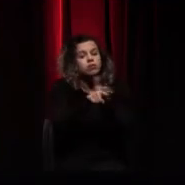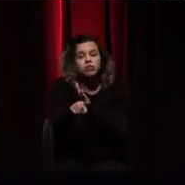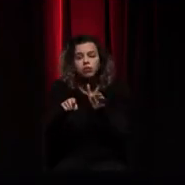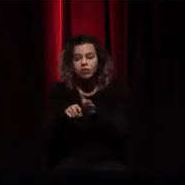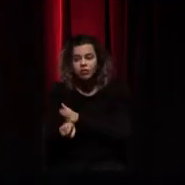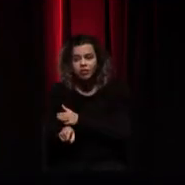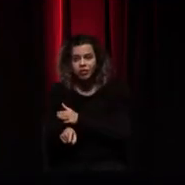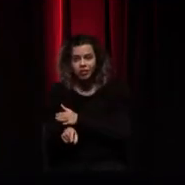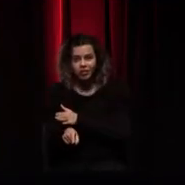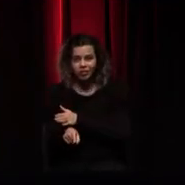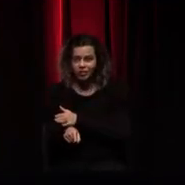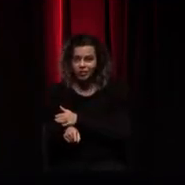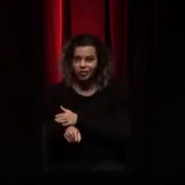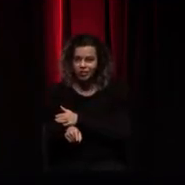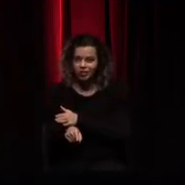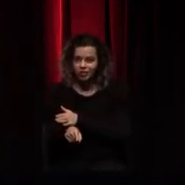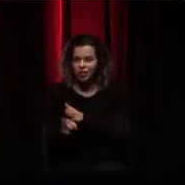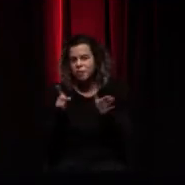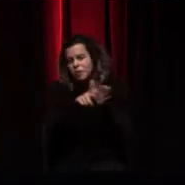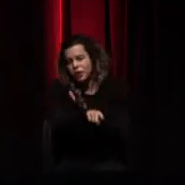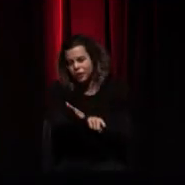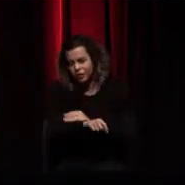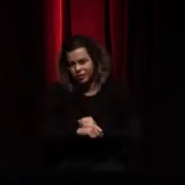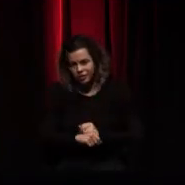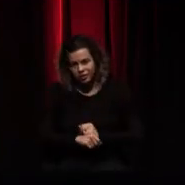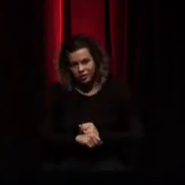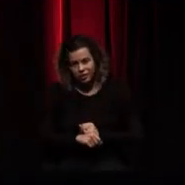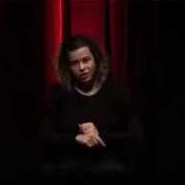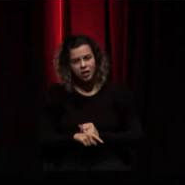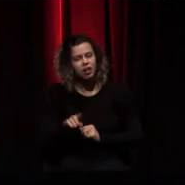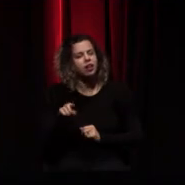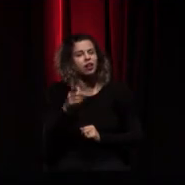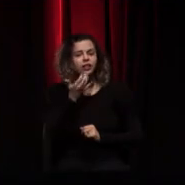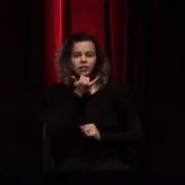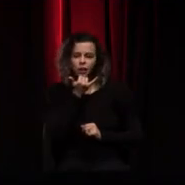you ask: “Who threw that plastic into the sea?”